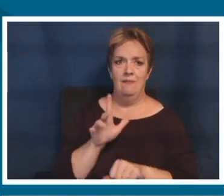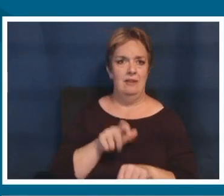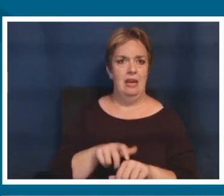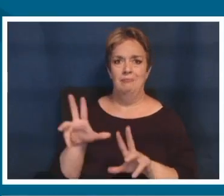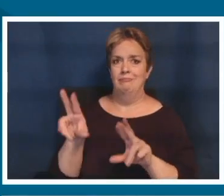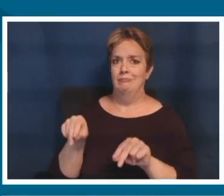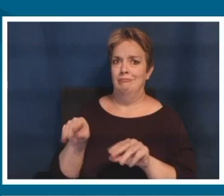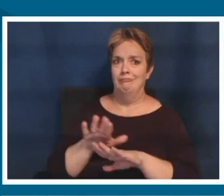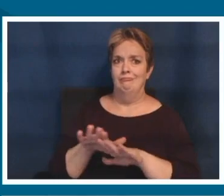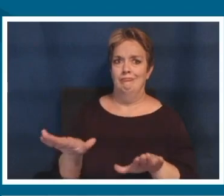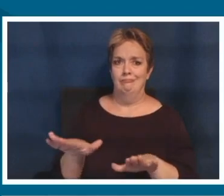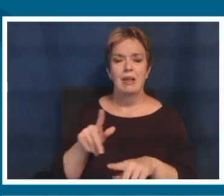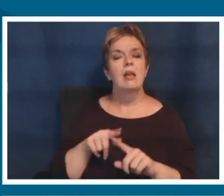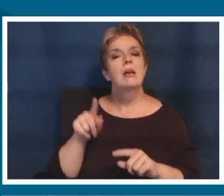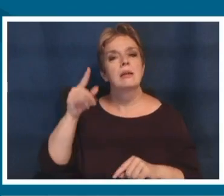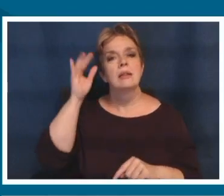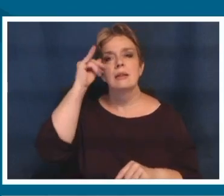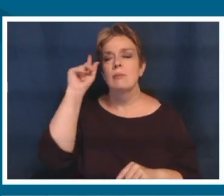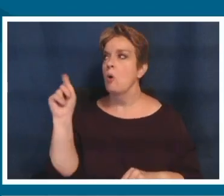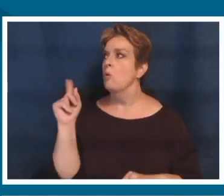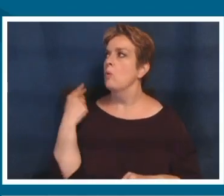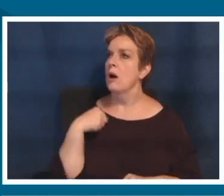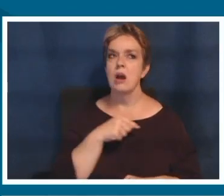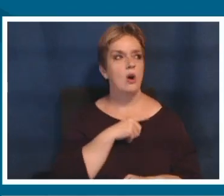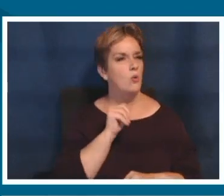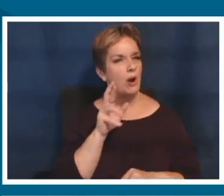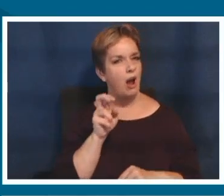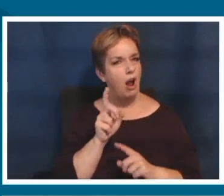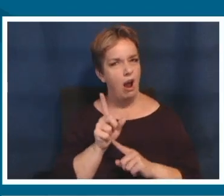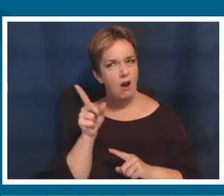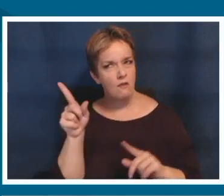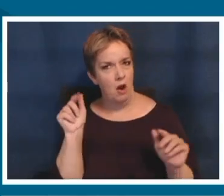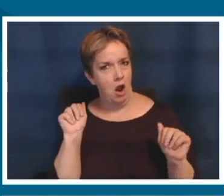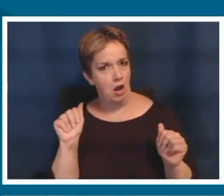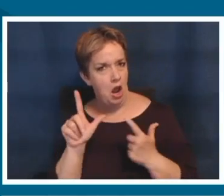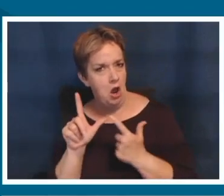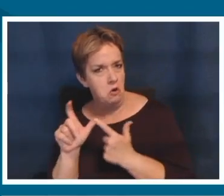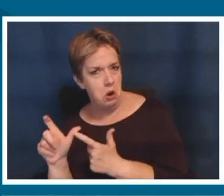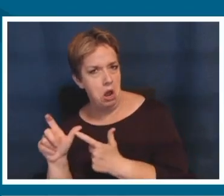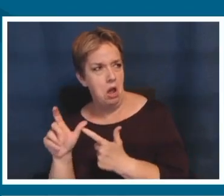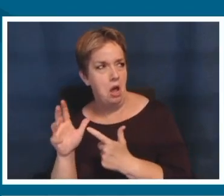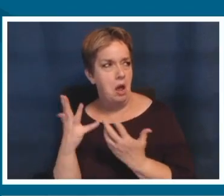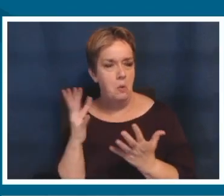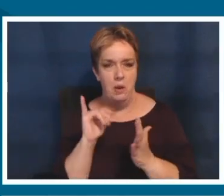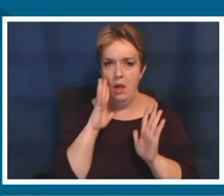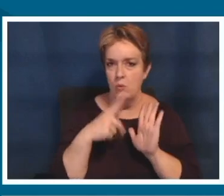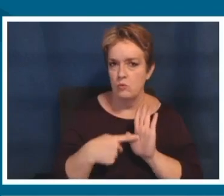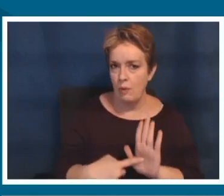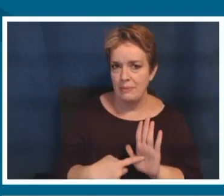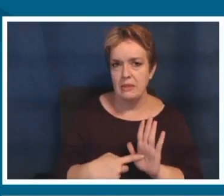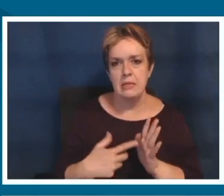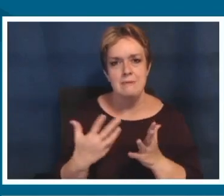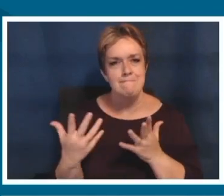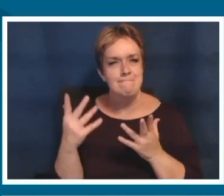where they were and how far could they run and what might that represent